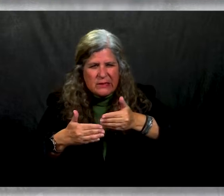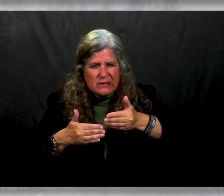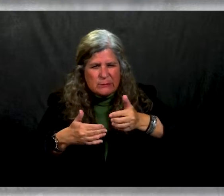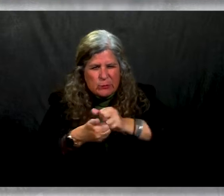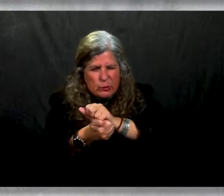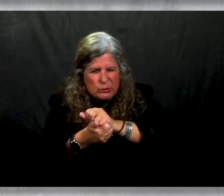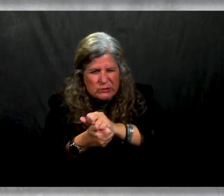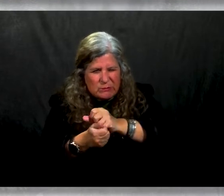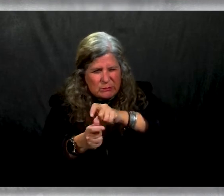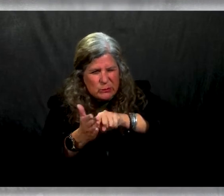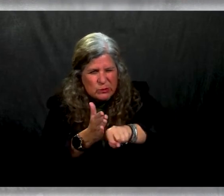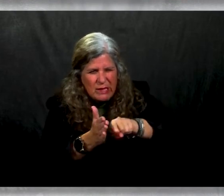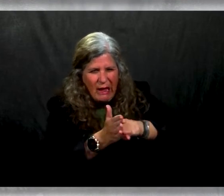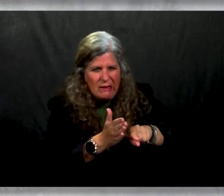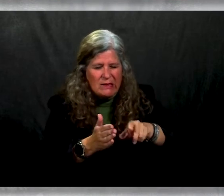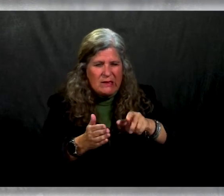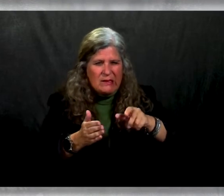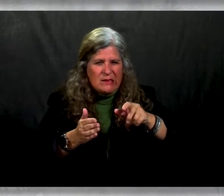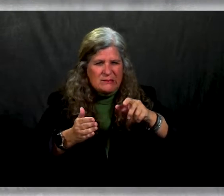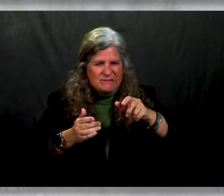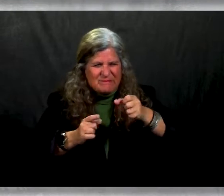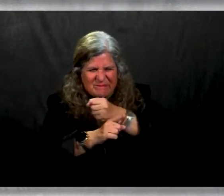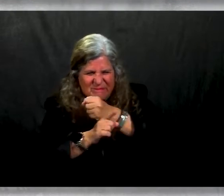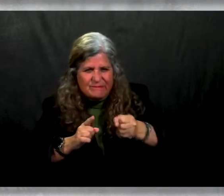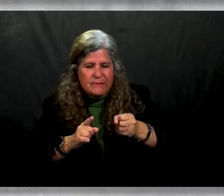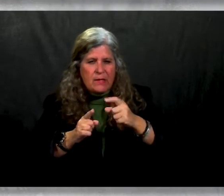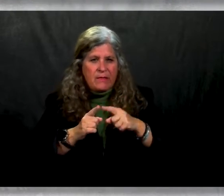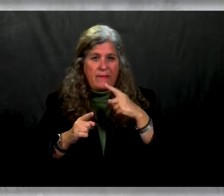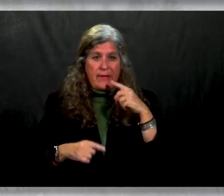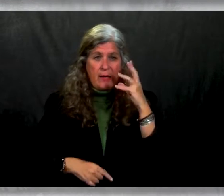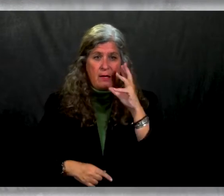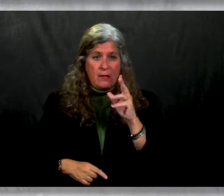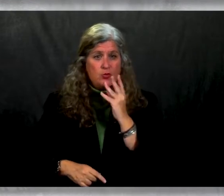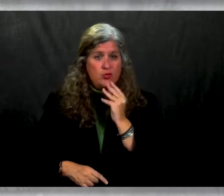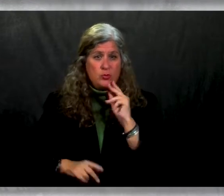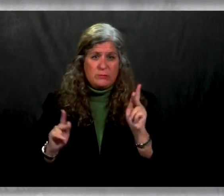during The Holocaust By Bullets. Most of those 1.5 million people who were murdered